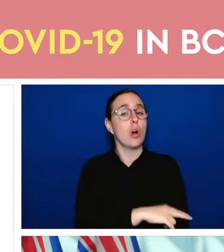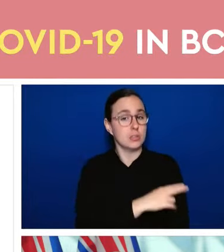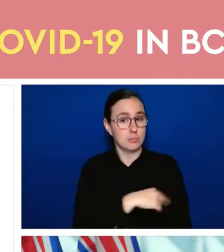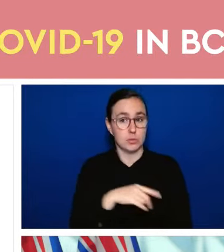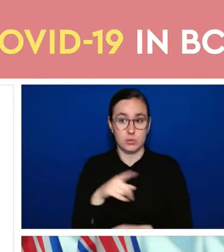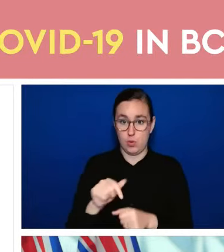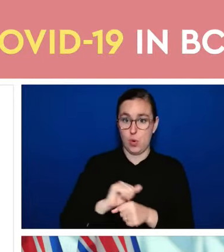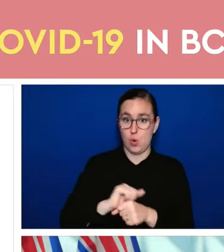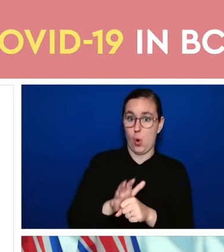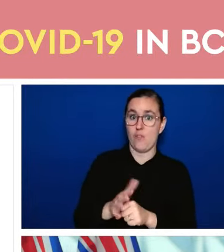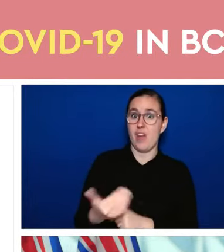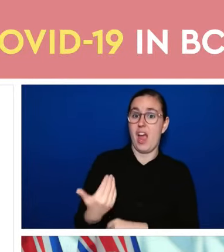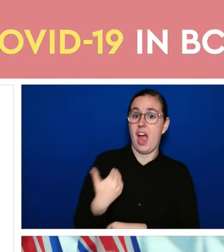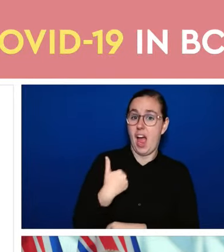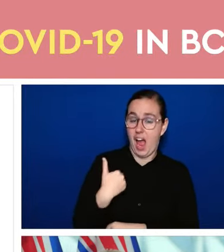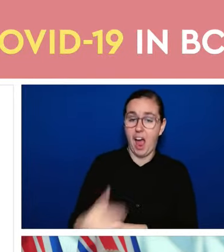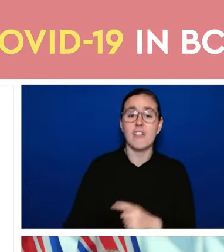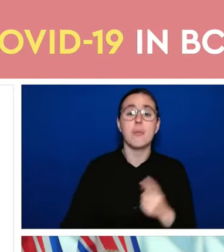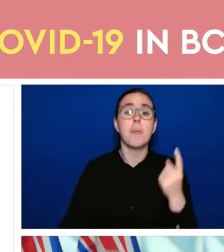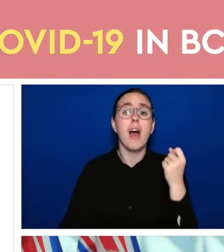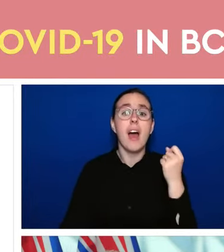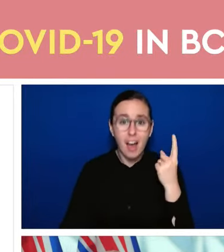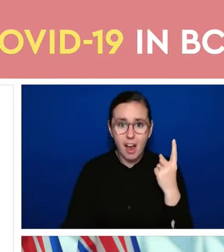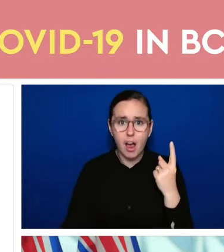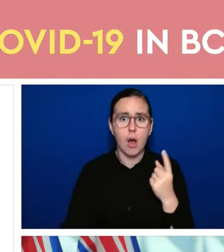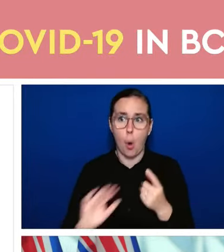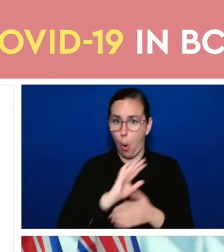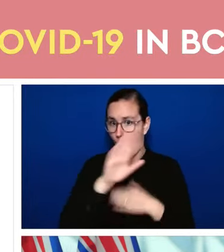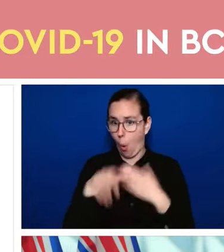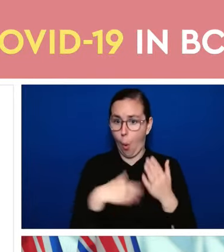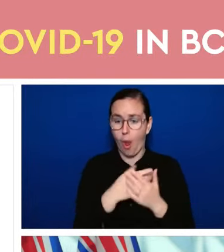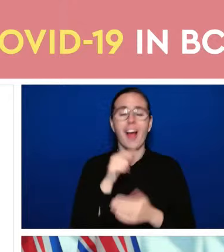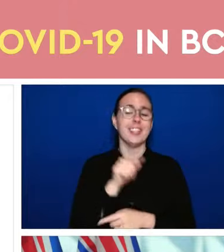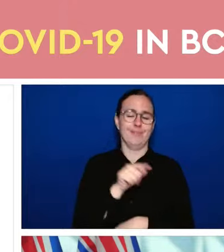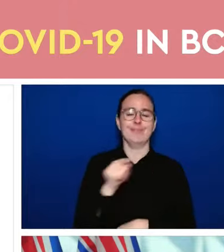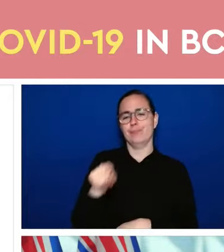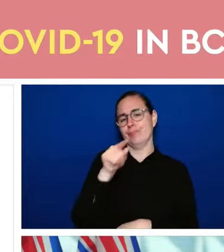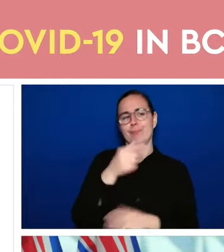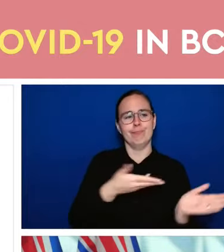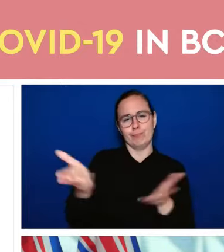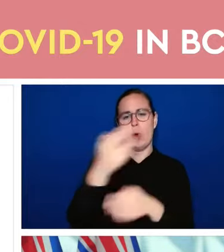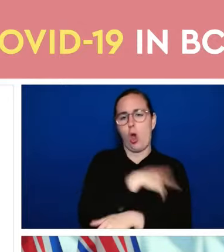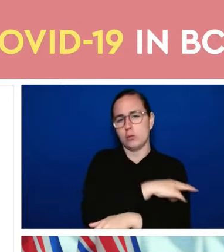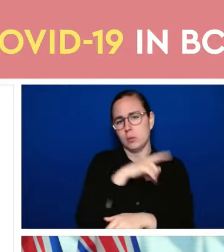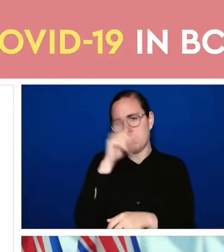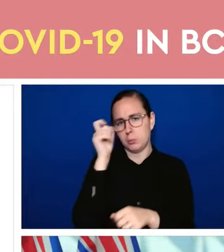what happened with the remote but it helps us understand. The